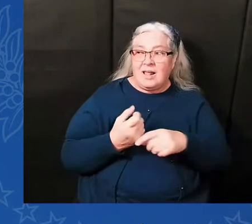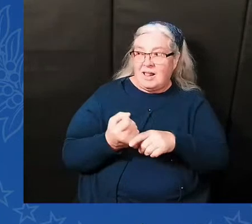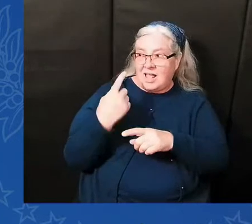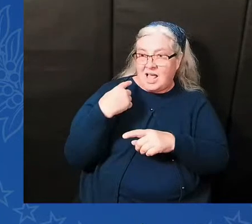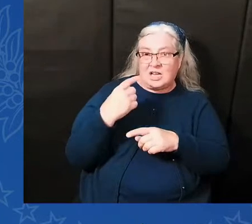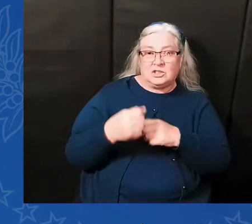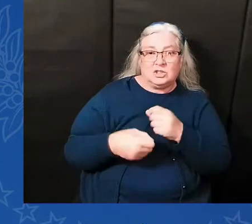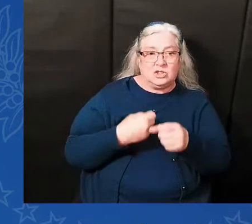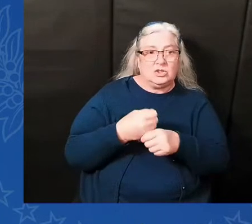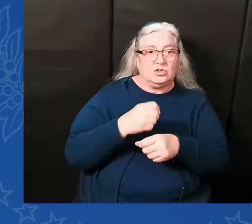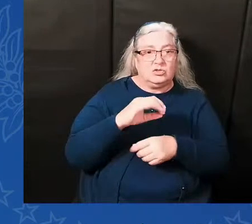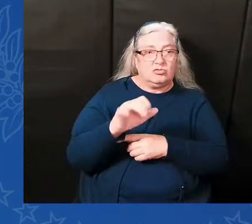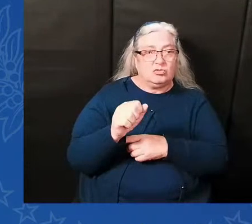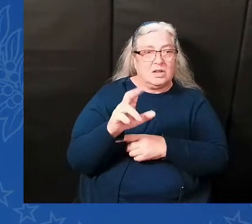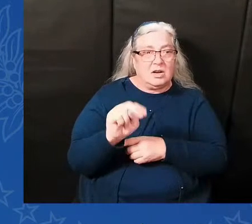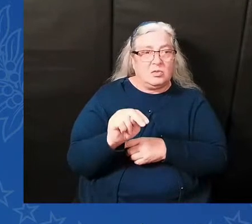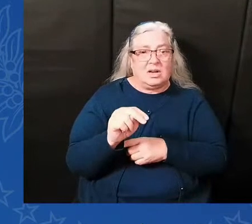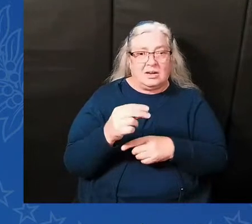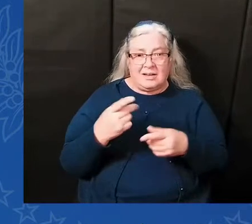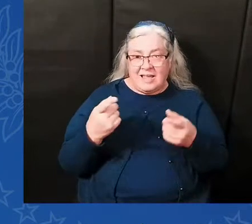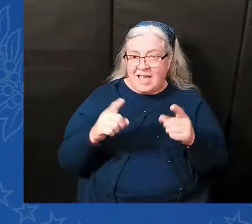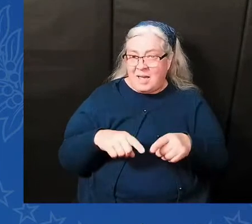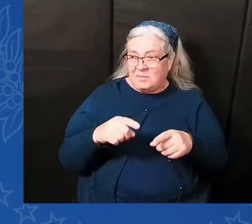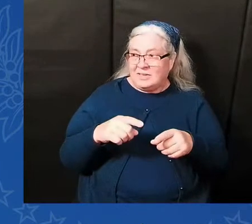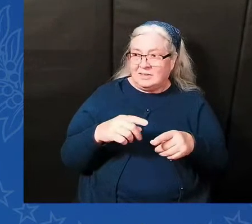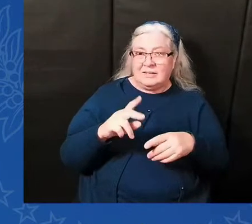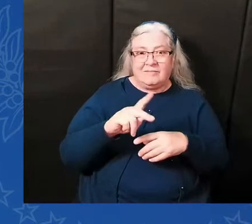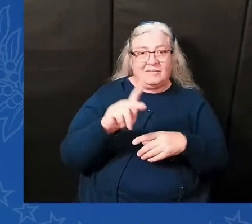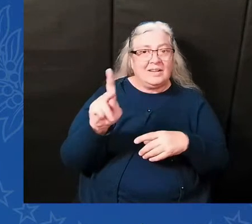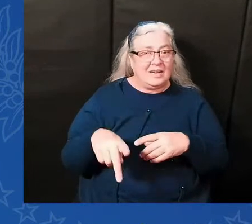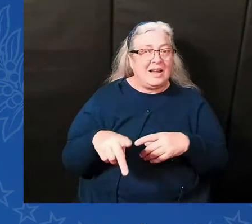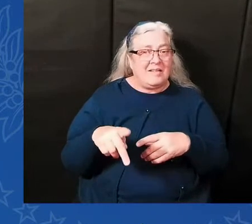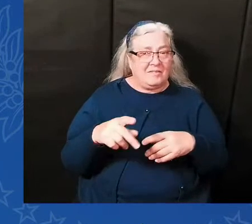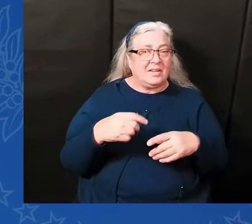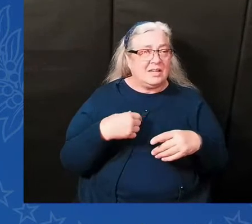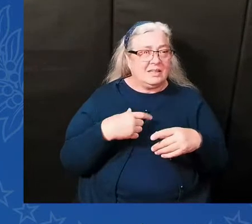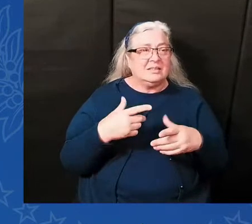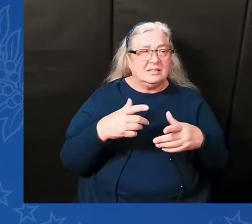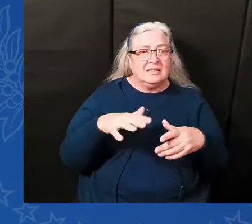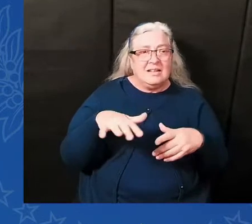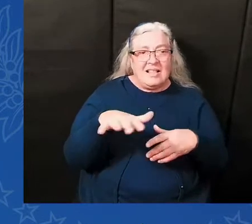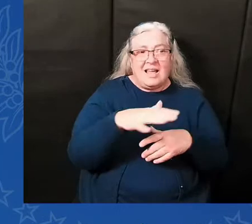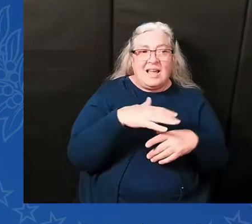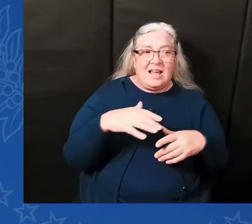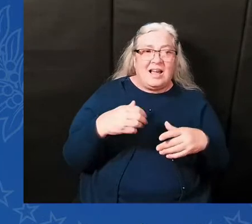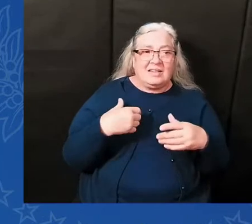killing 12 people -- many of whom were children -- in large part because the smoke detectors didn't work.